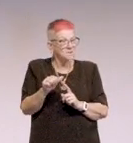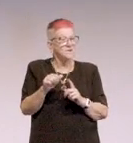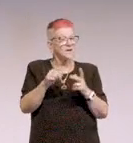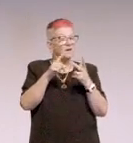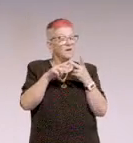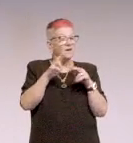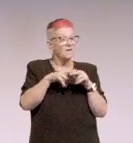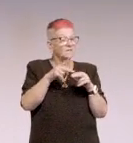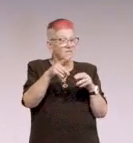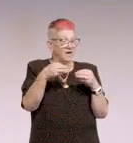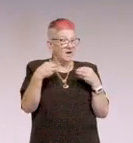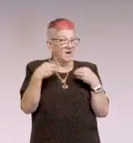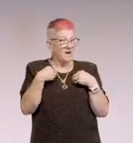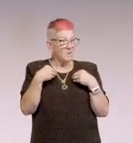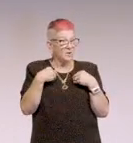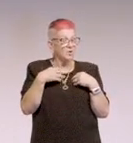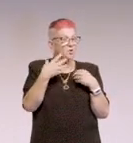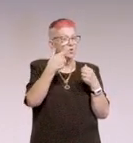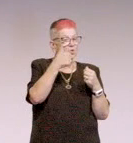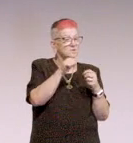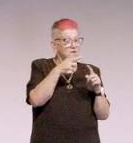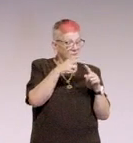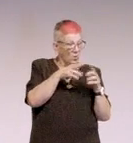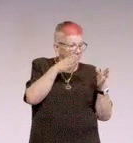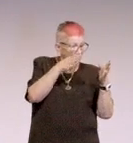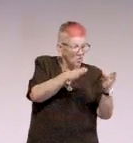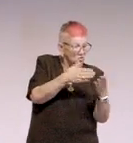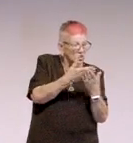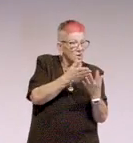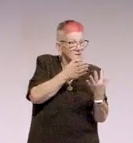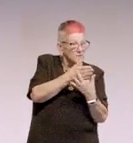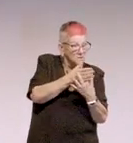passing all the double AA accessibility rules, then we would say it was accessible.